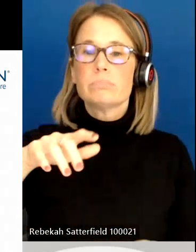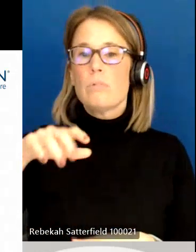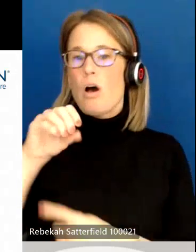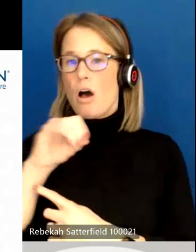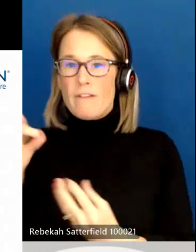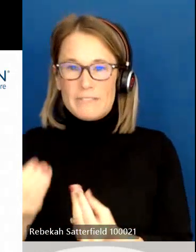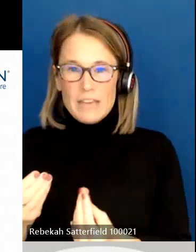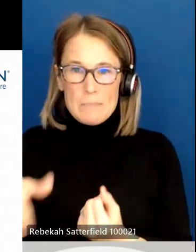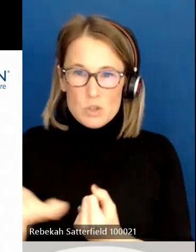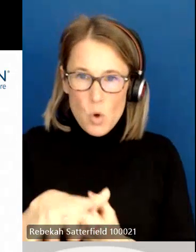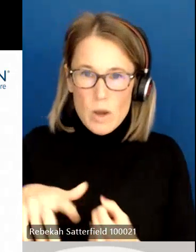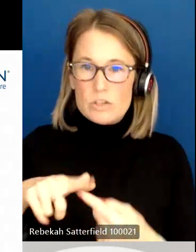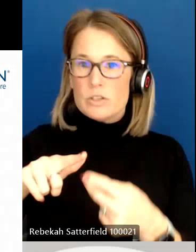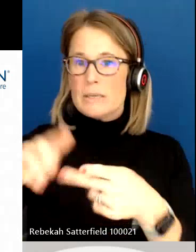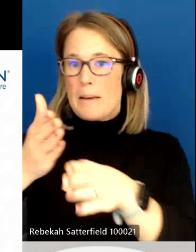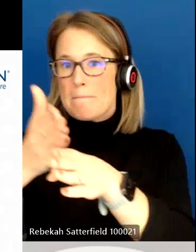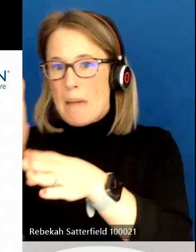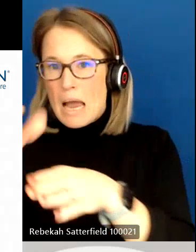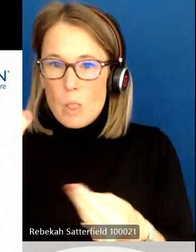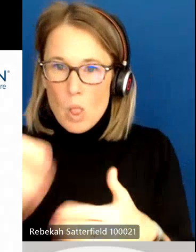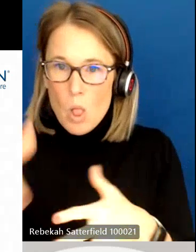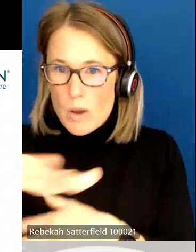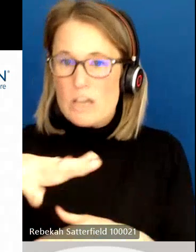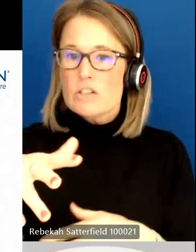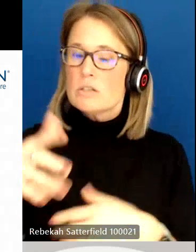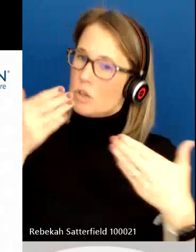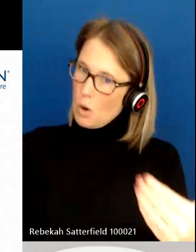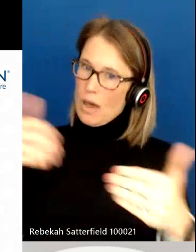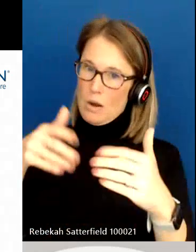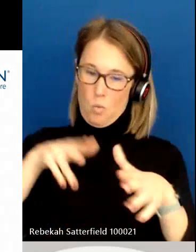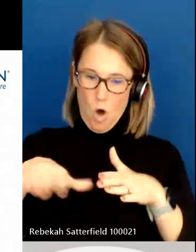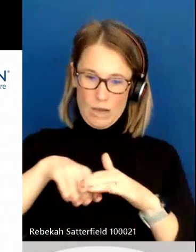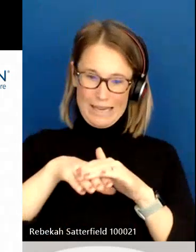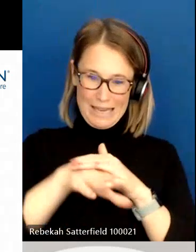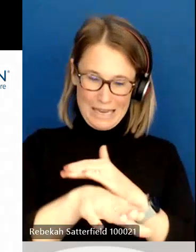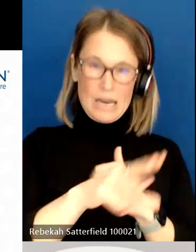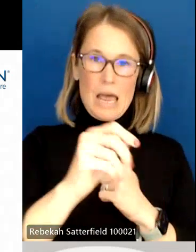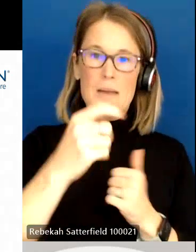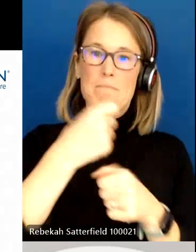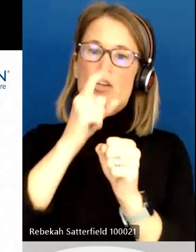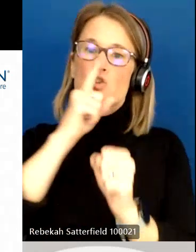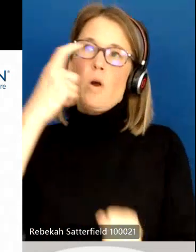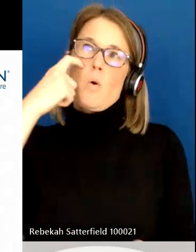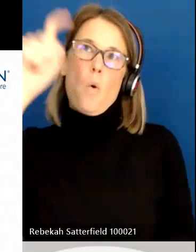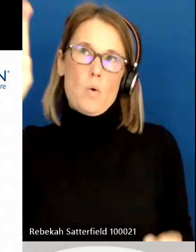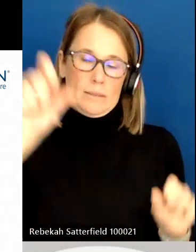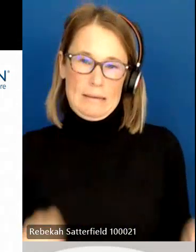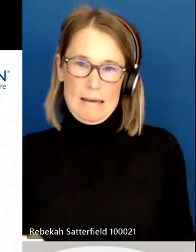know main locations and put this in a prominent place for me the easy way to do this was to put it